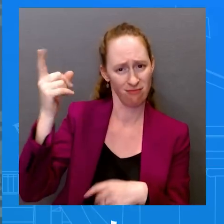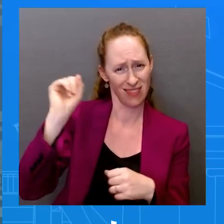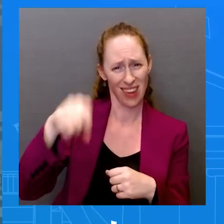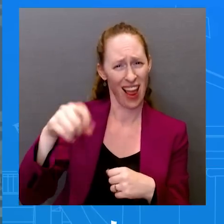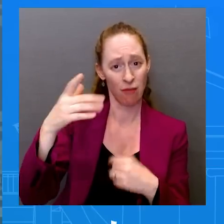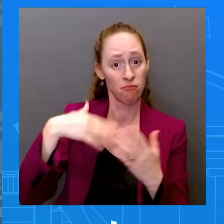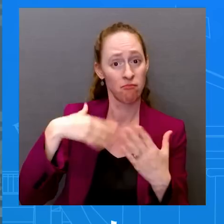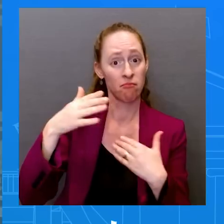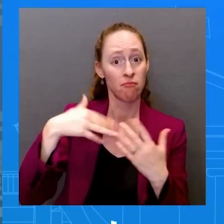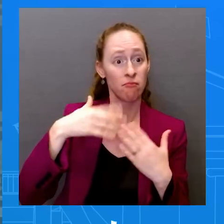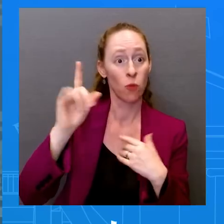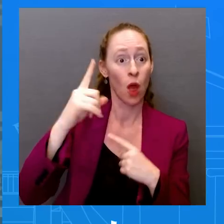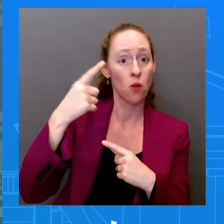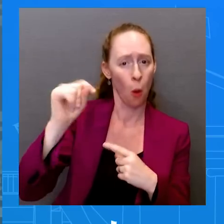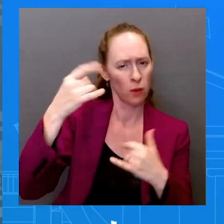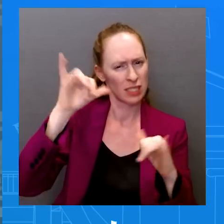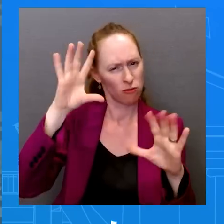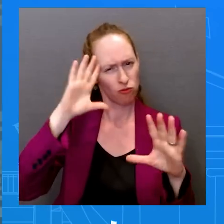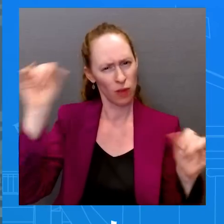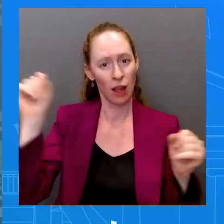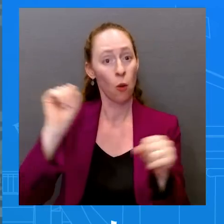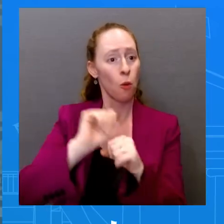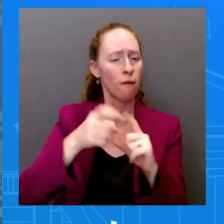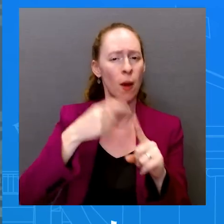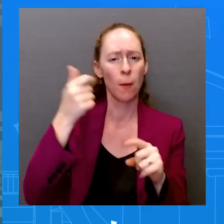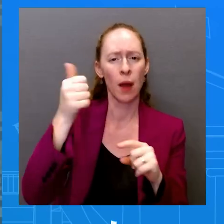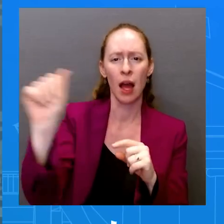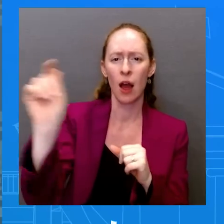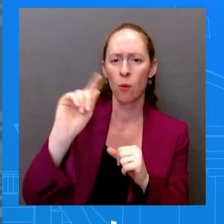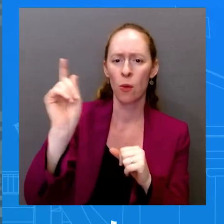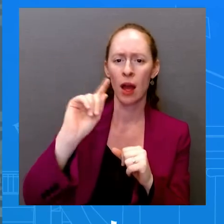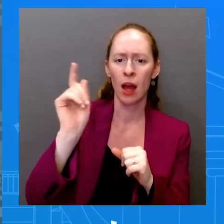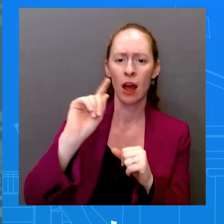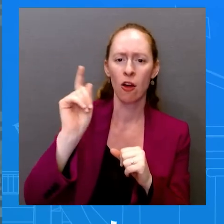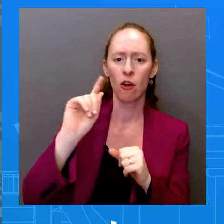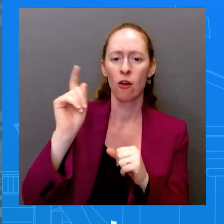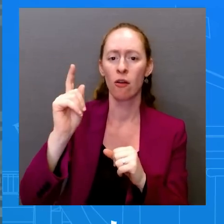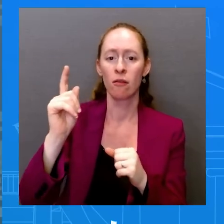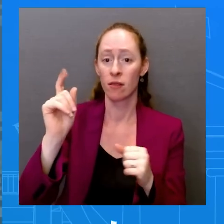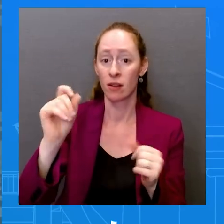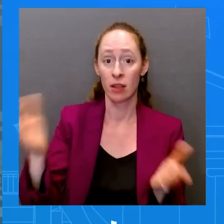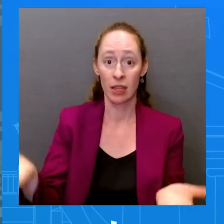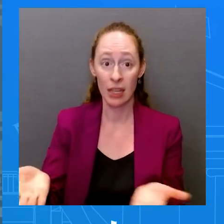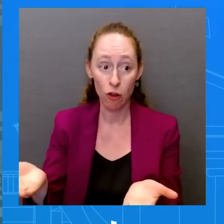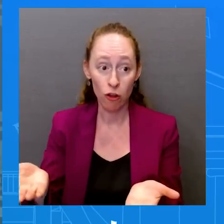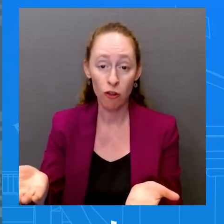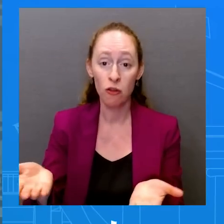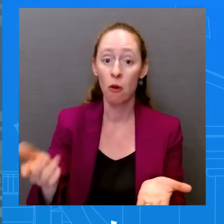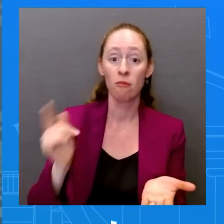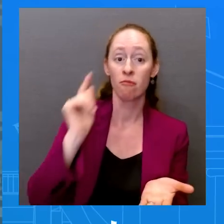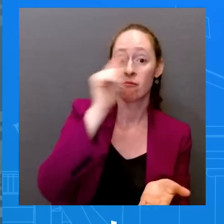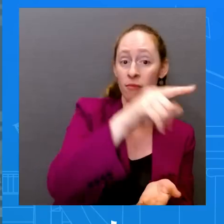He can work from the Oval Office. He can work from Delaware. And that is -- that is the work --